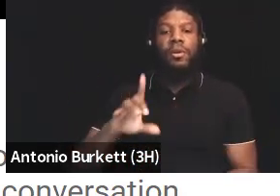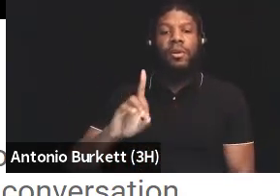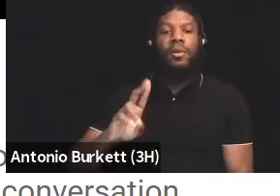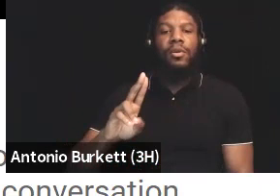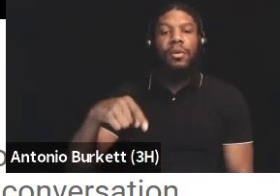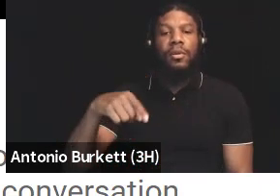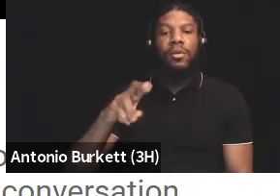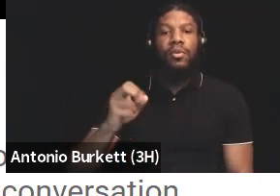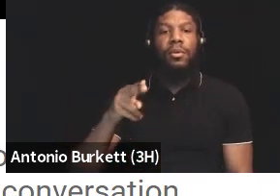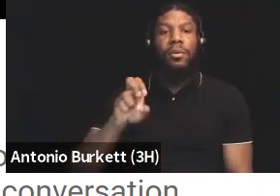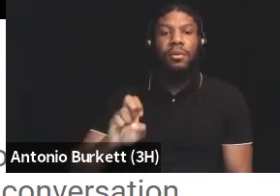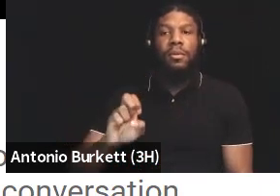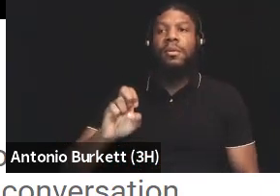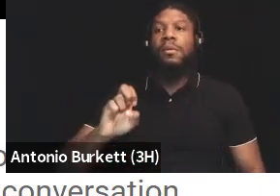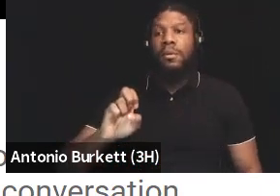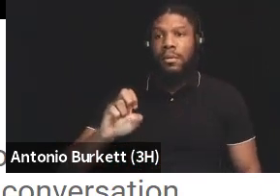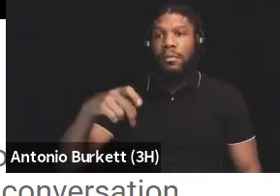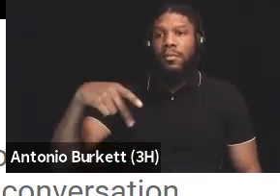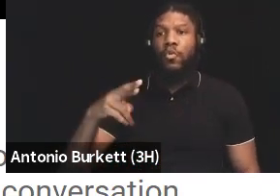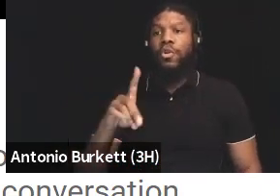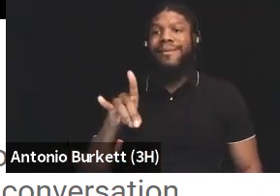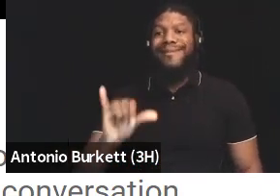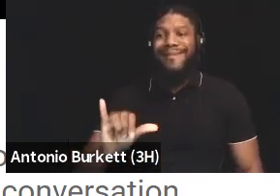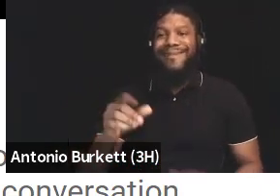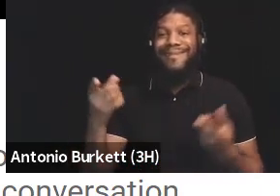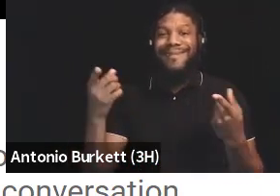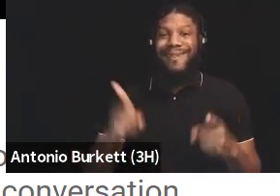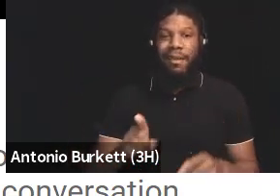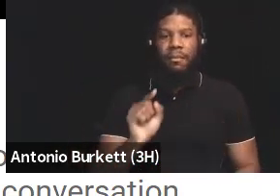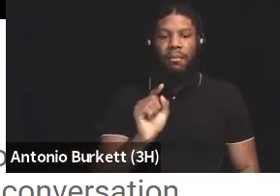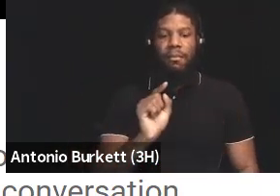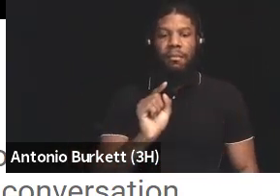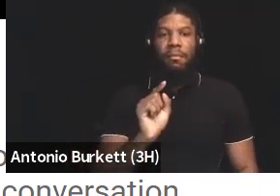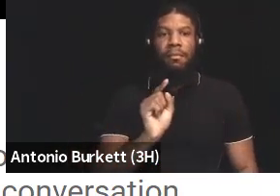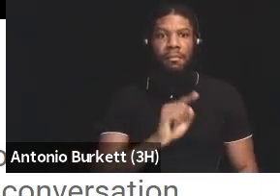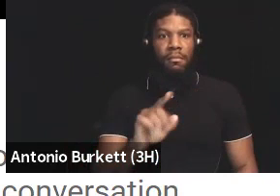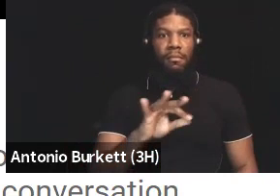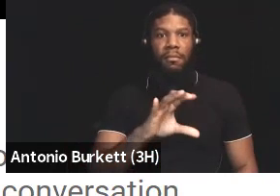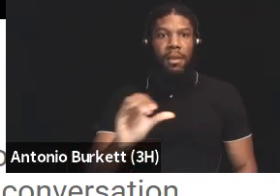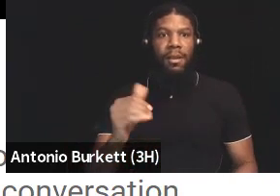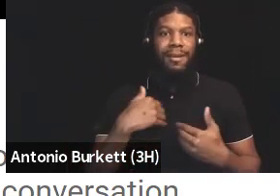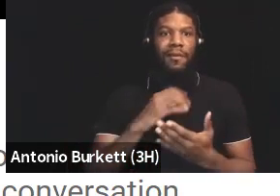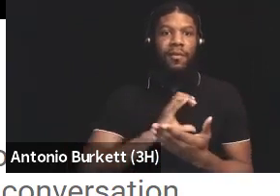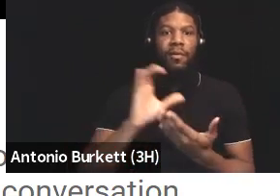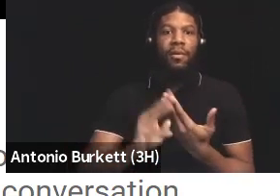I was experiencing faculty who had inherited courses that have what we call a "W," which stands